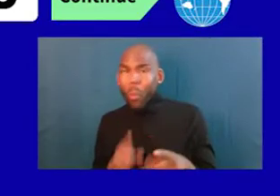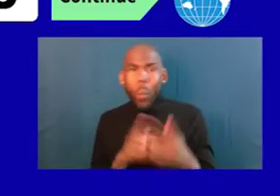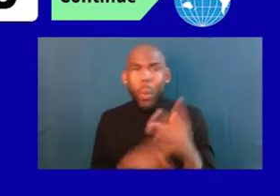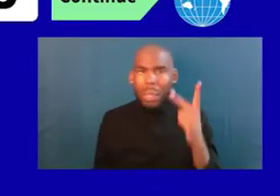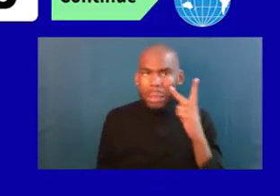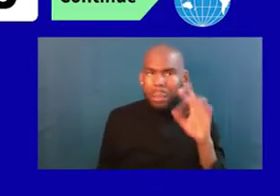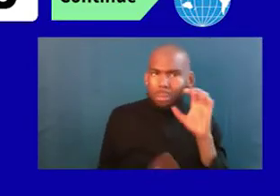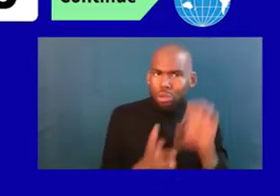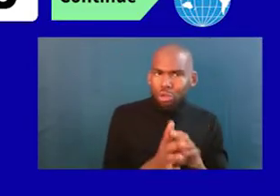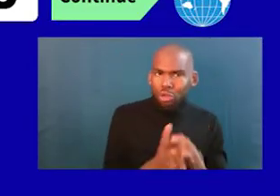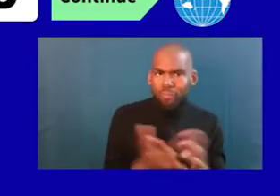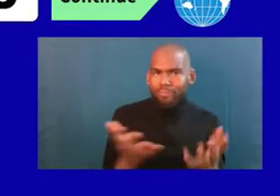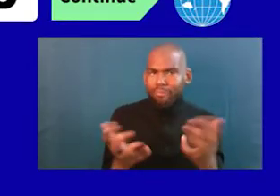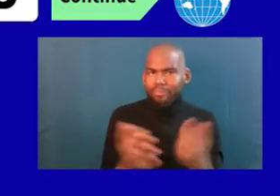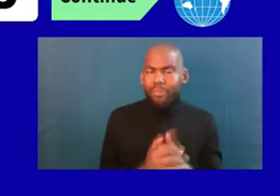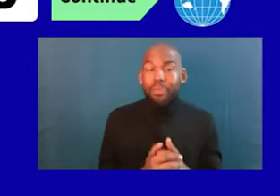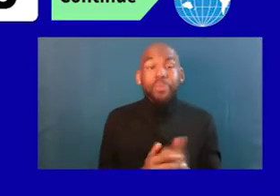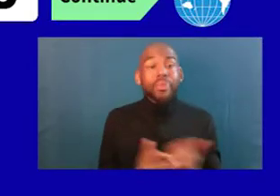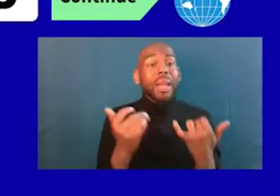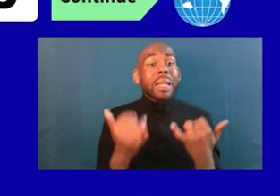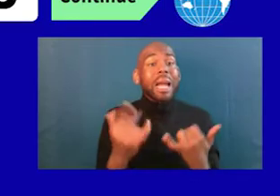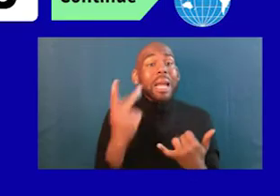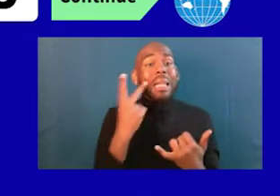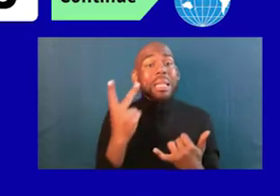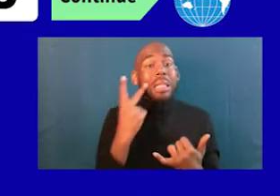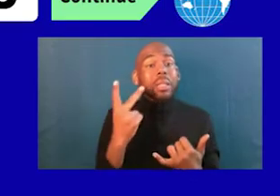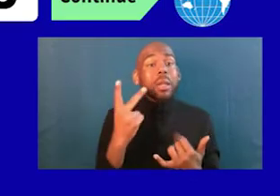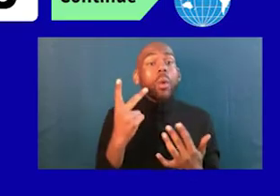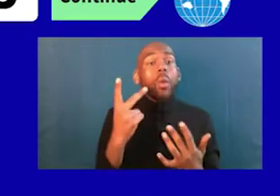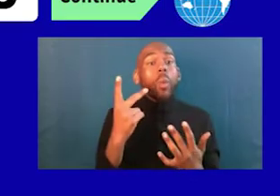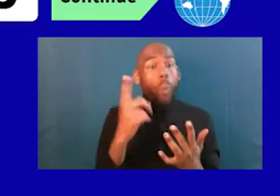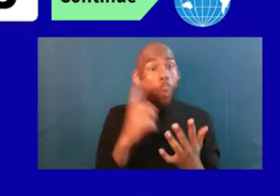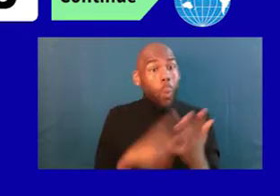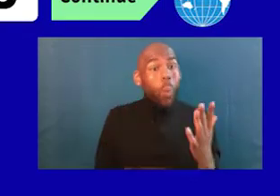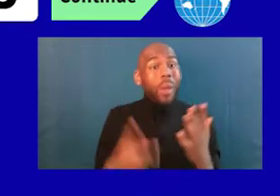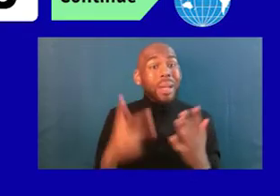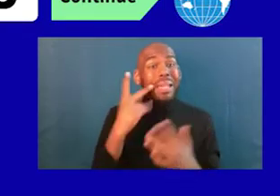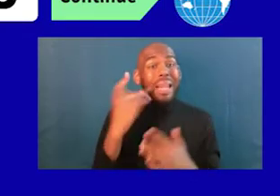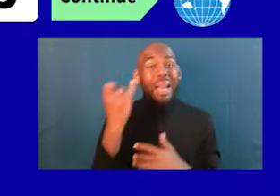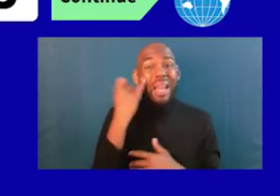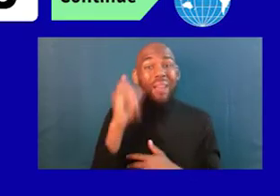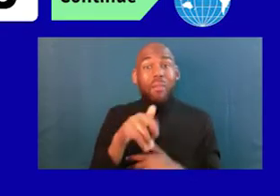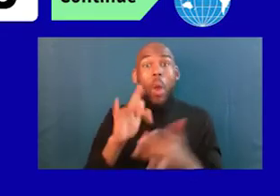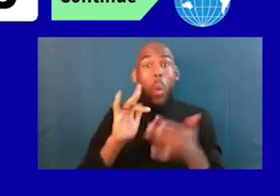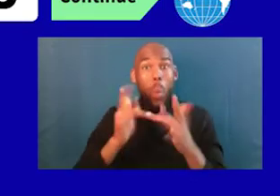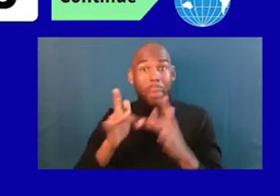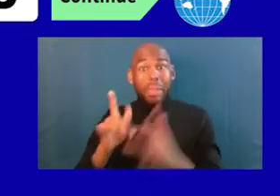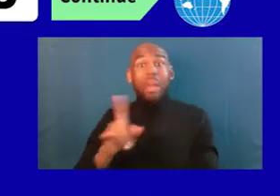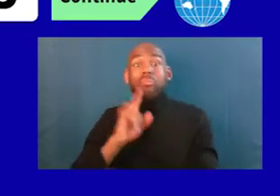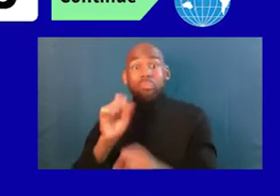Now, let's take a look at what this experience would be like for our user if the website was accessible.